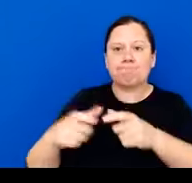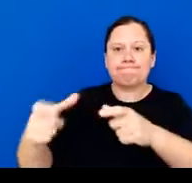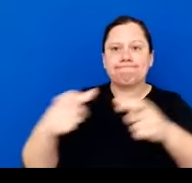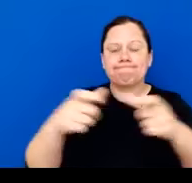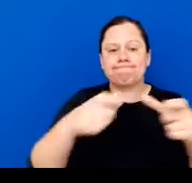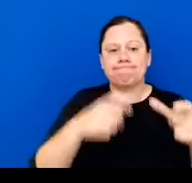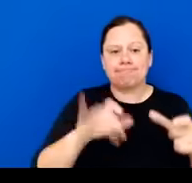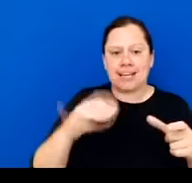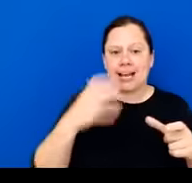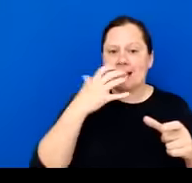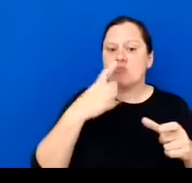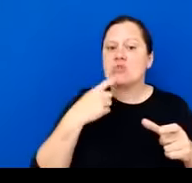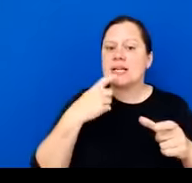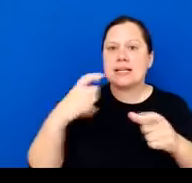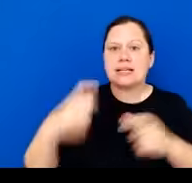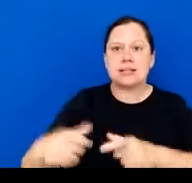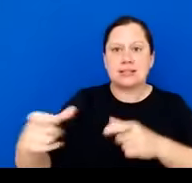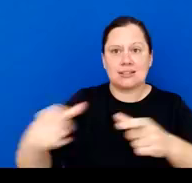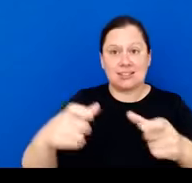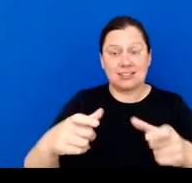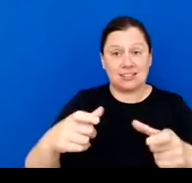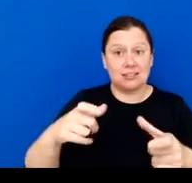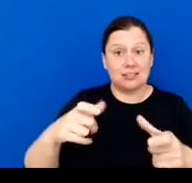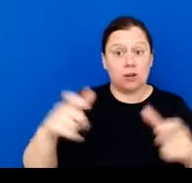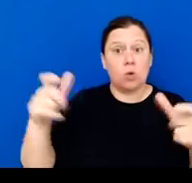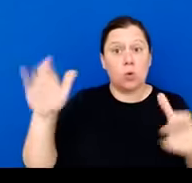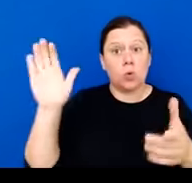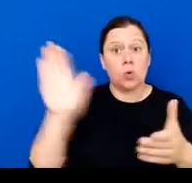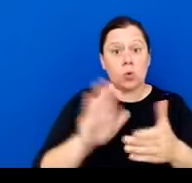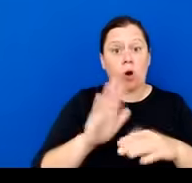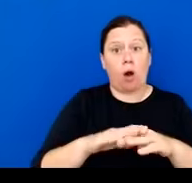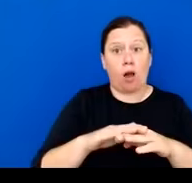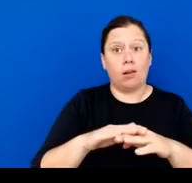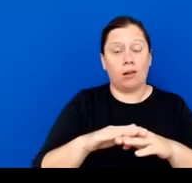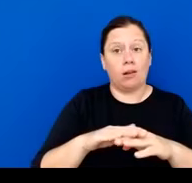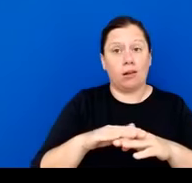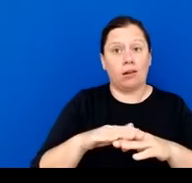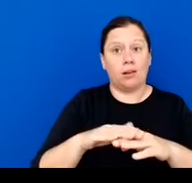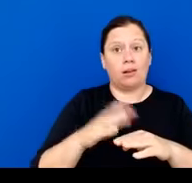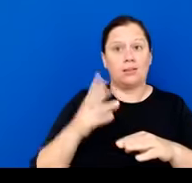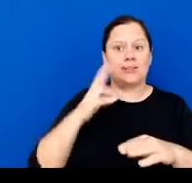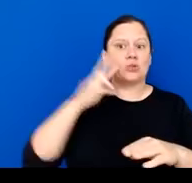the eastern side than we had on last night's IR, two night's ago IR